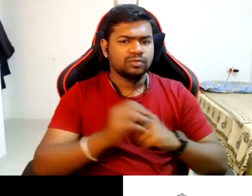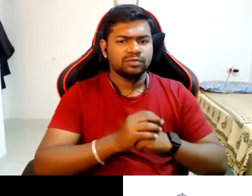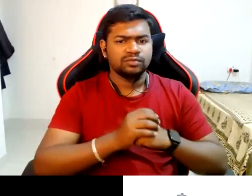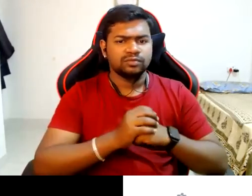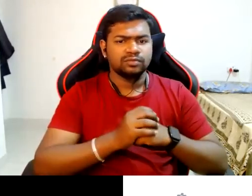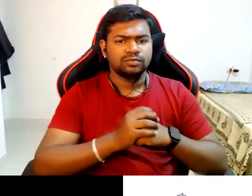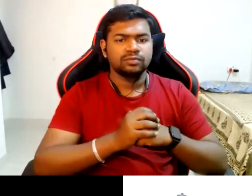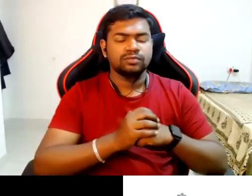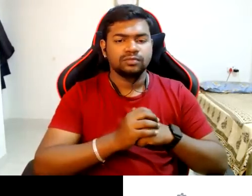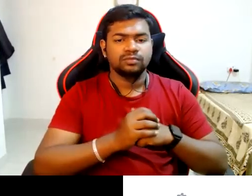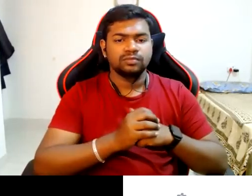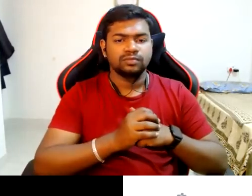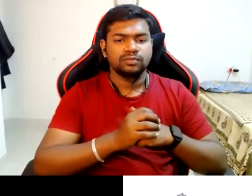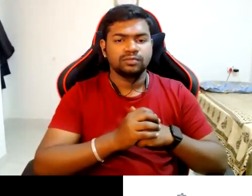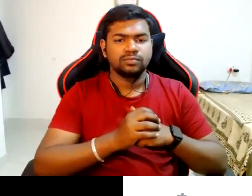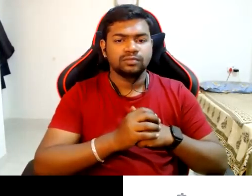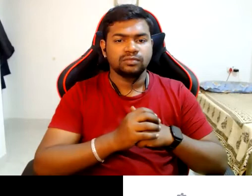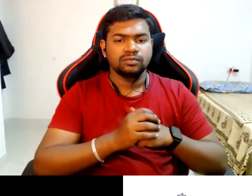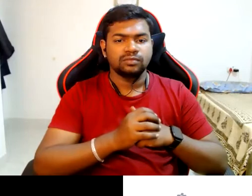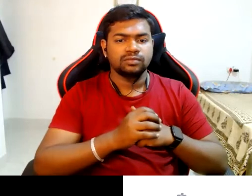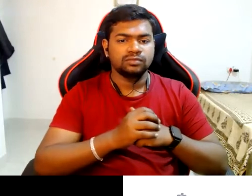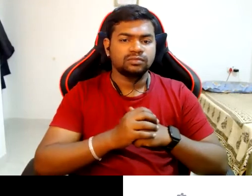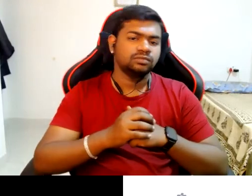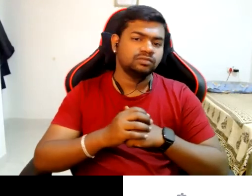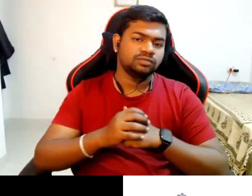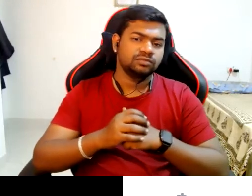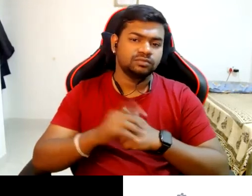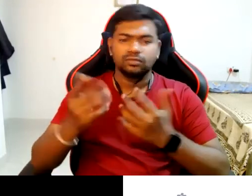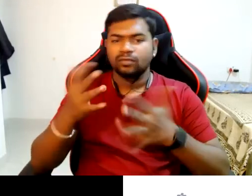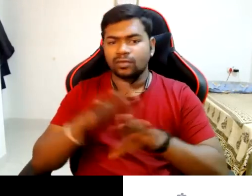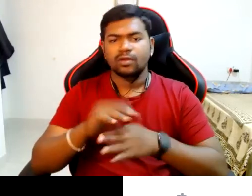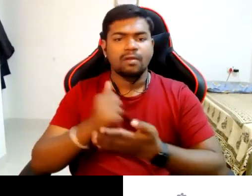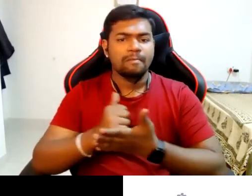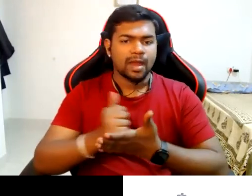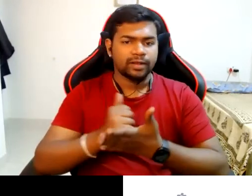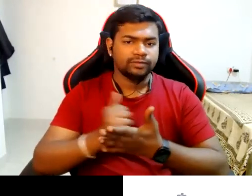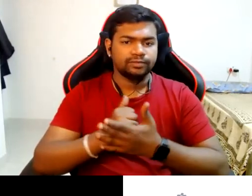quotation, and there were no ambassador talk. There was only inclusion and practice.